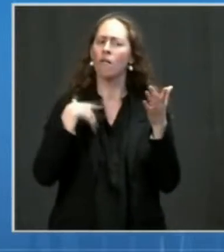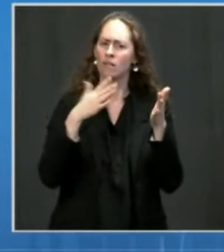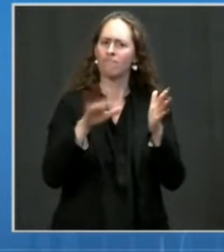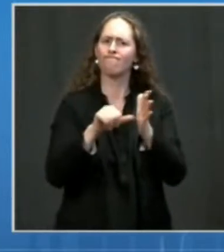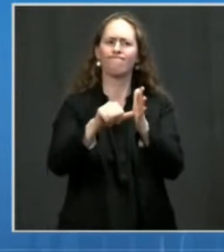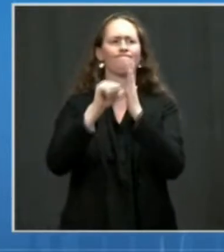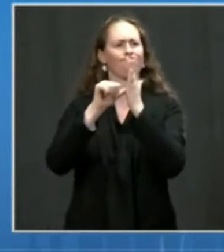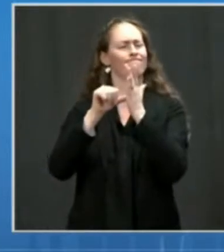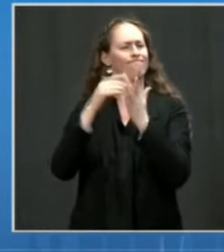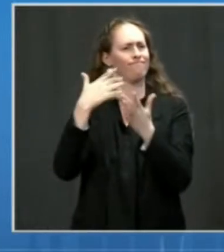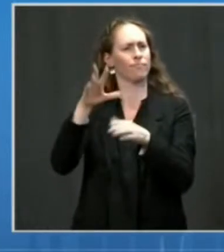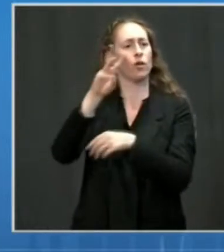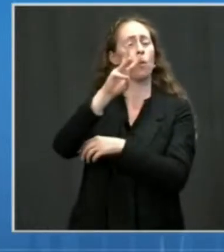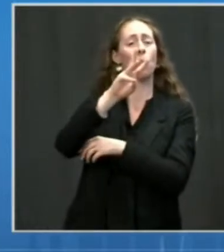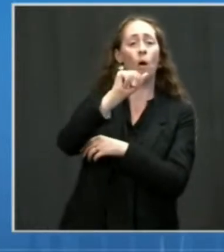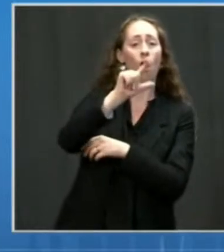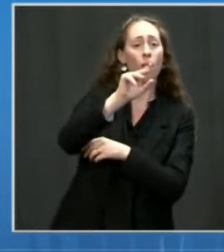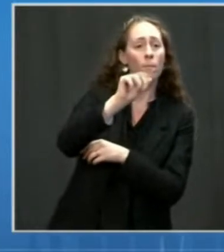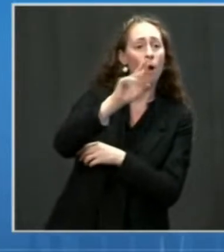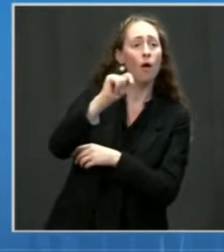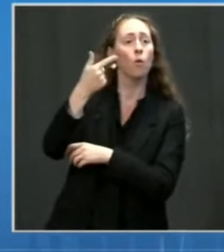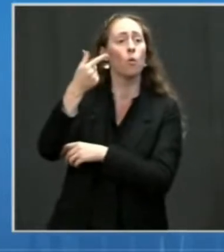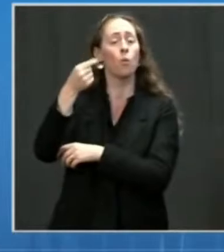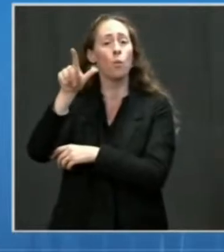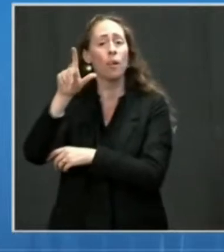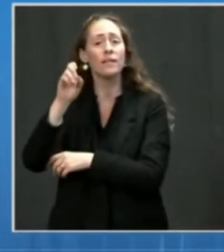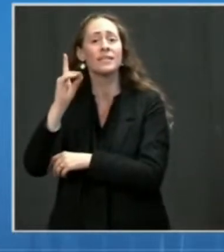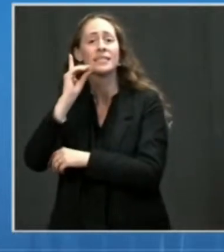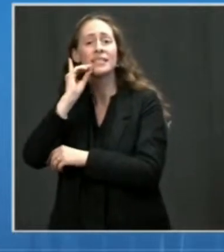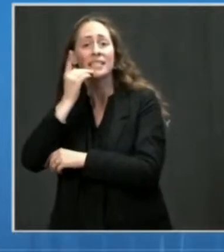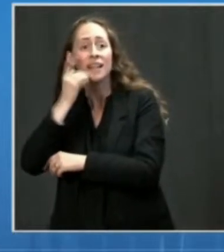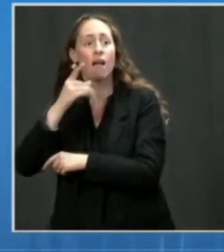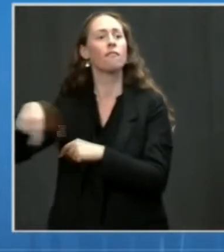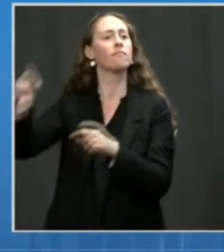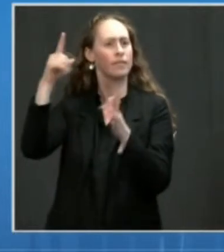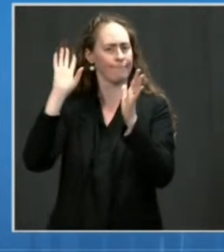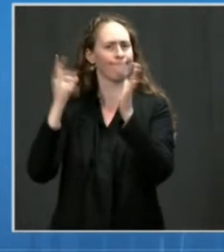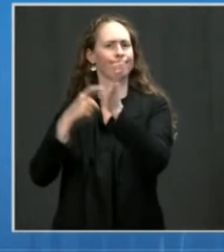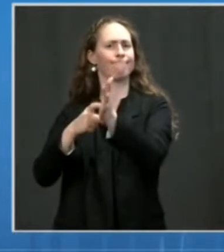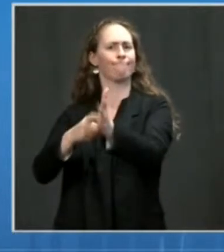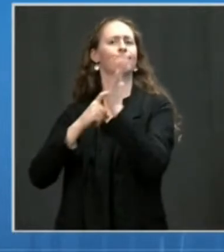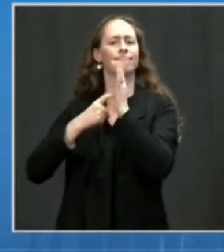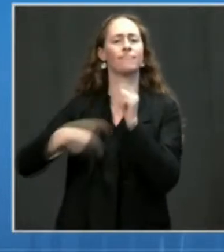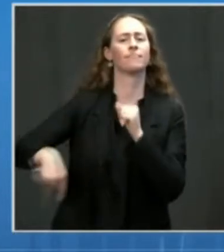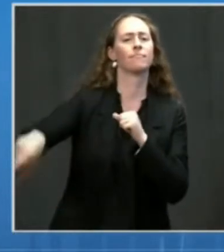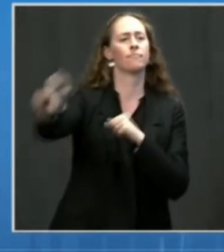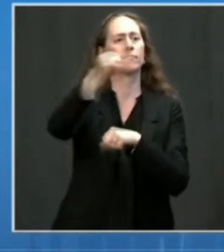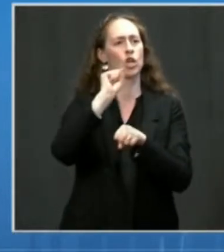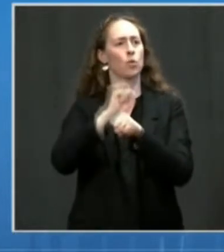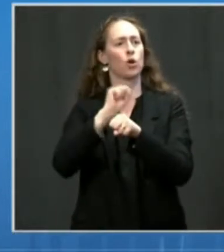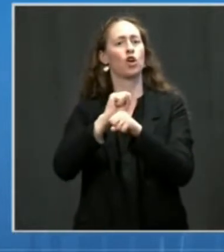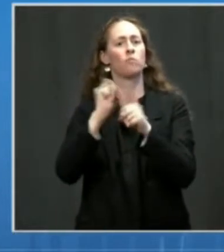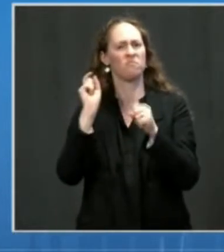MANUFACTURERS AND THE PI ROUND TABLE HAVE APPLAUDED THE ACTIONS WE'RE TAKING.